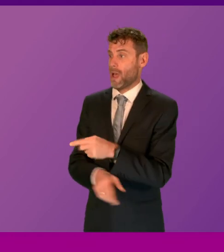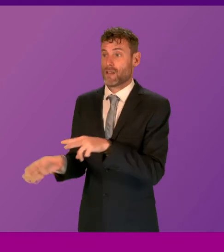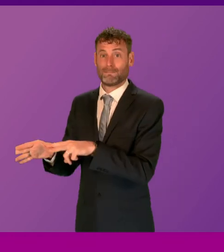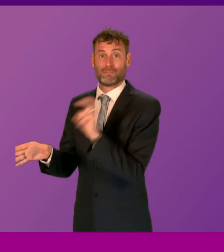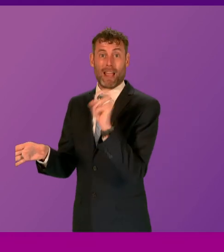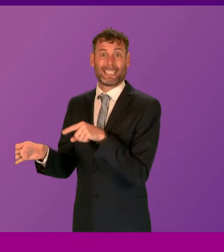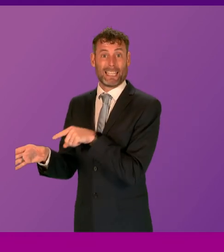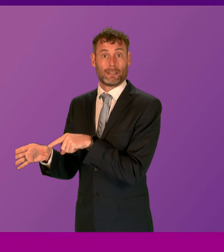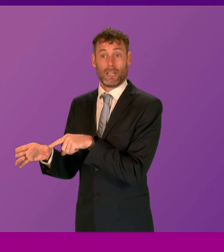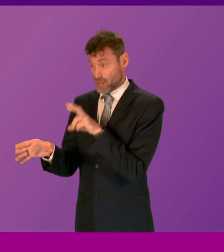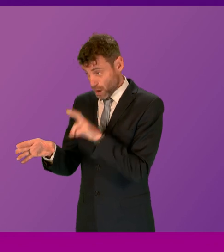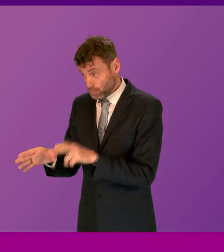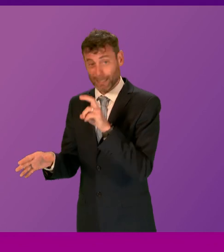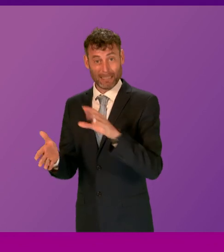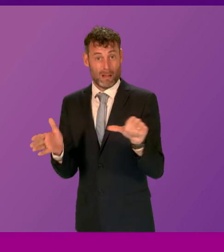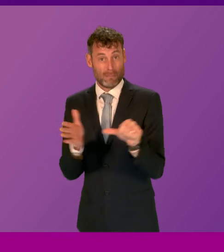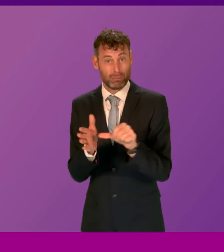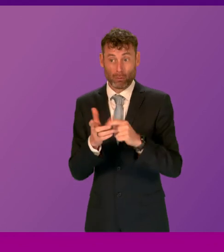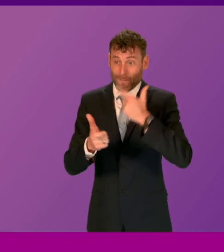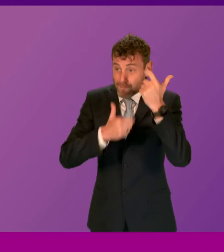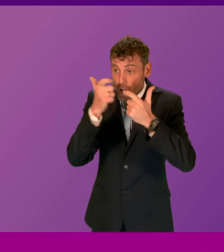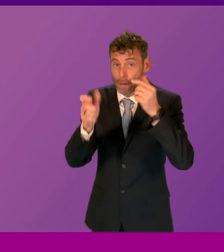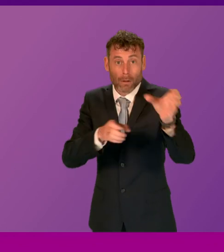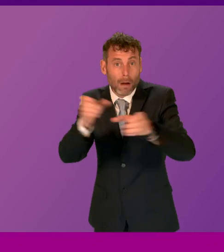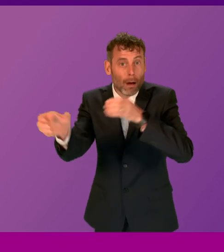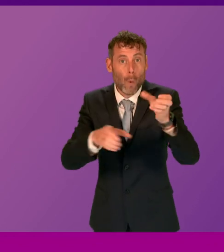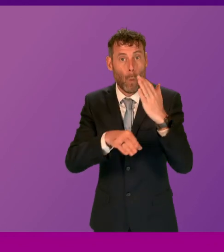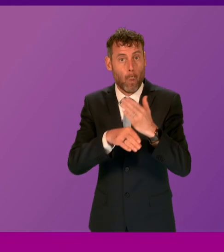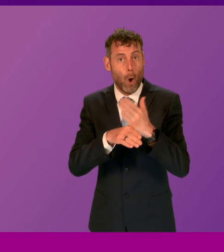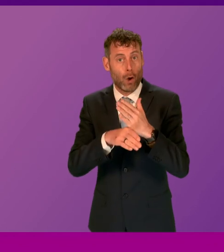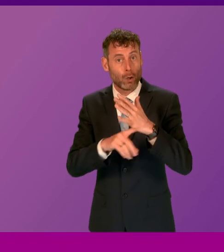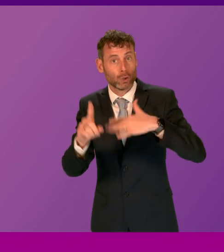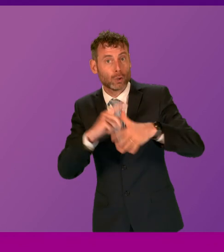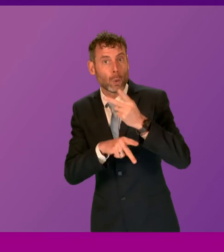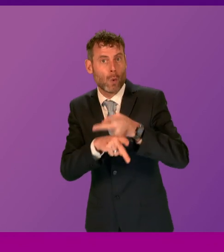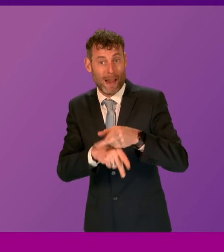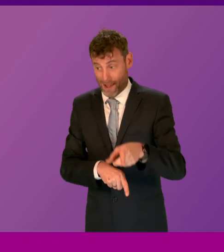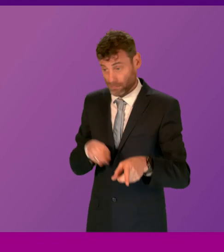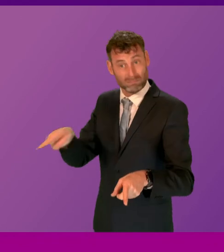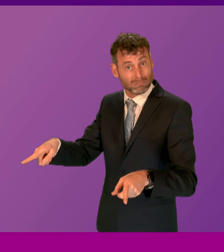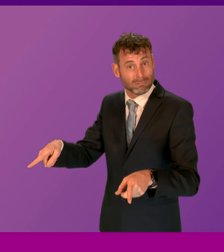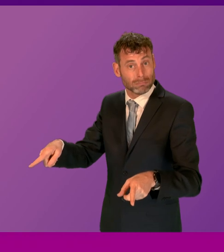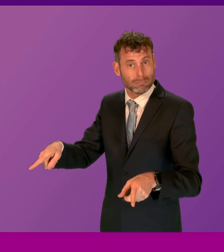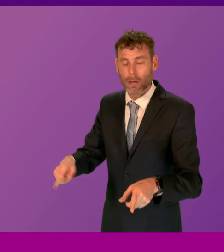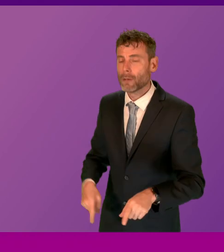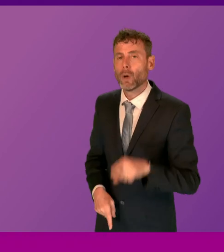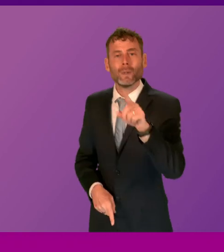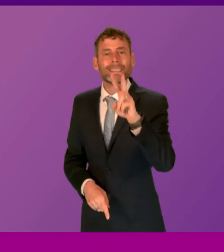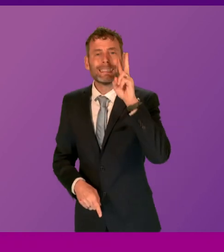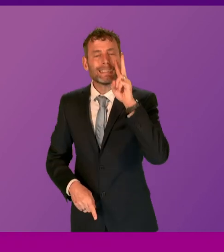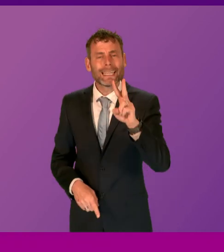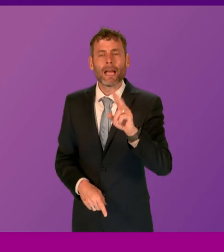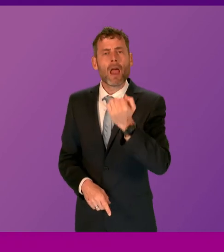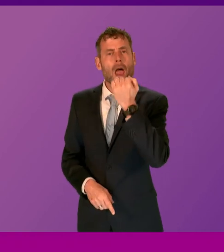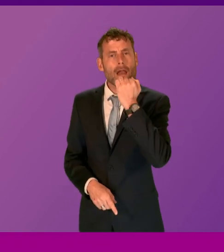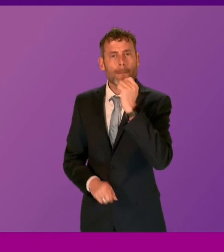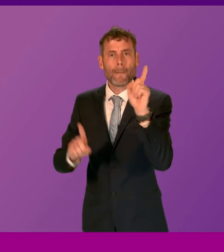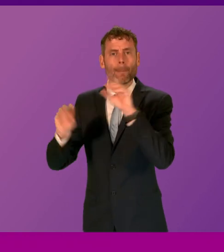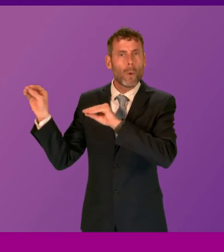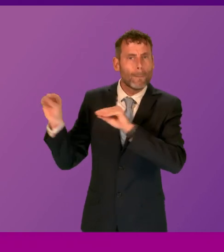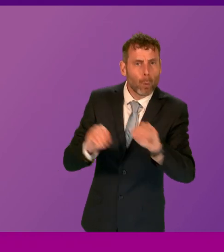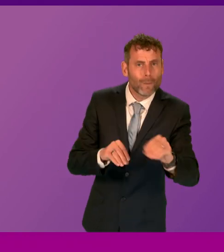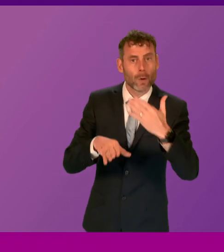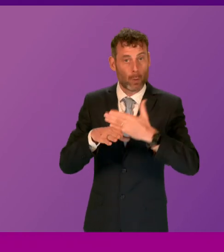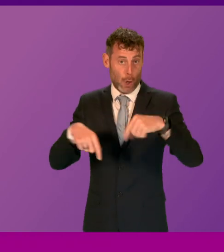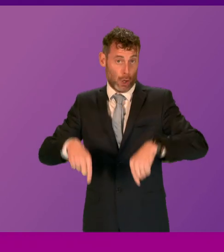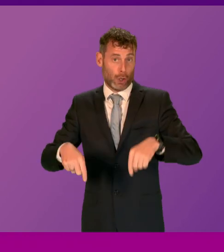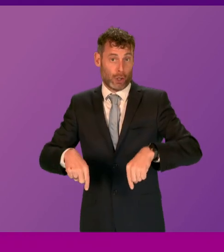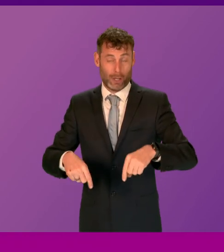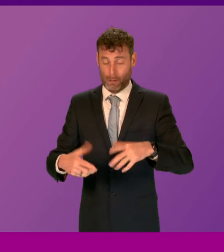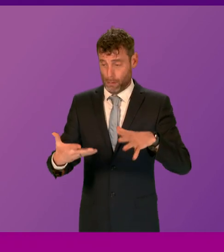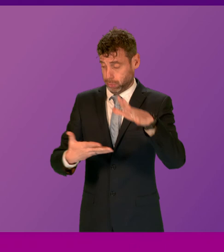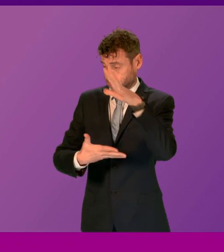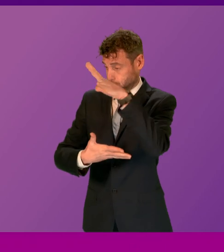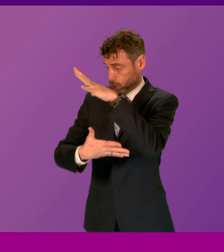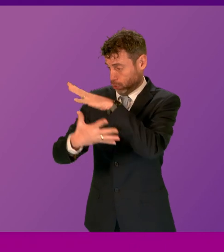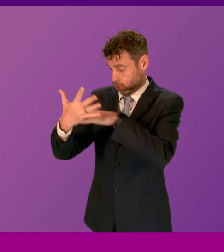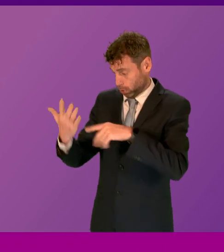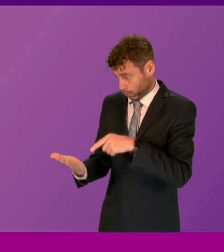Not only that, but the recent changes to migration rules have been described as absolutely devastating